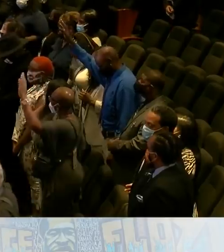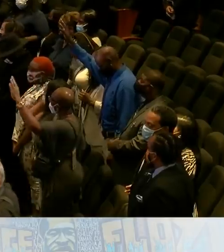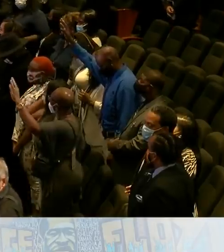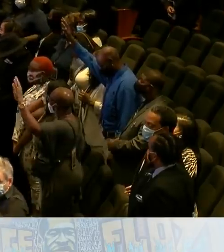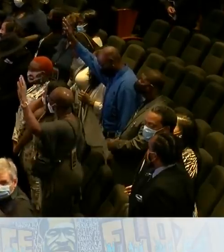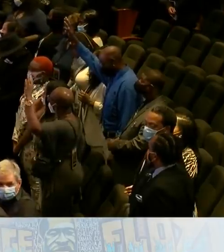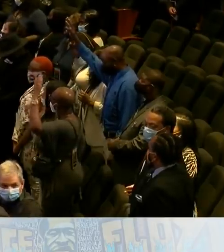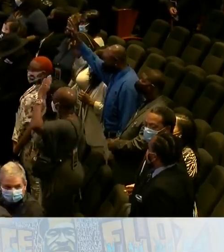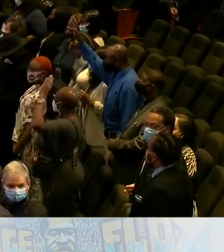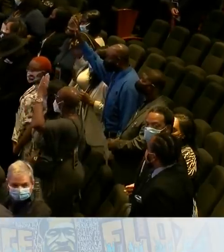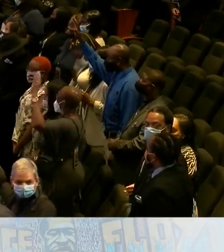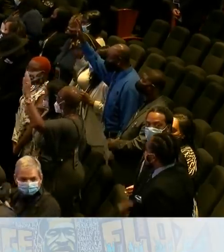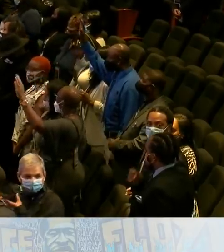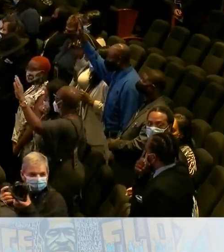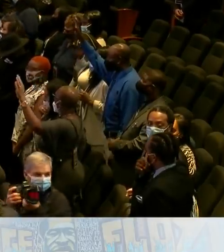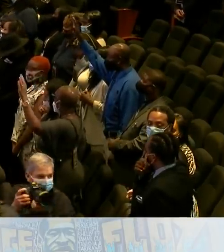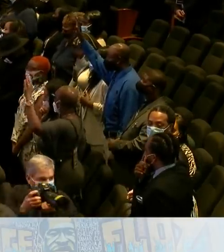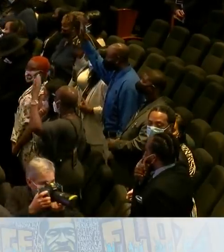AMEN, AMEN, AMEN